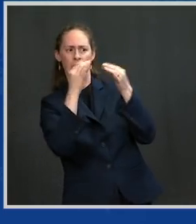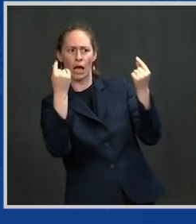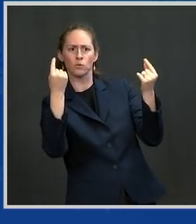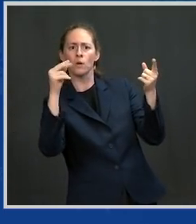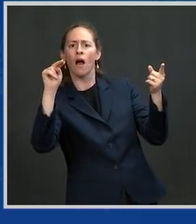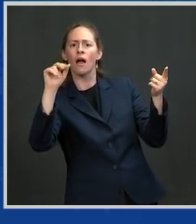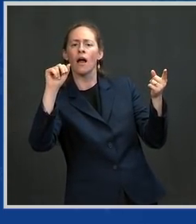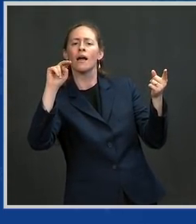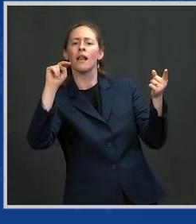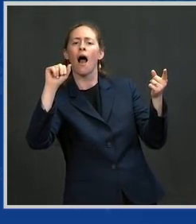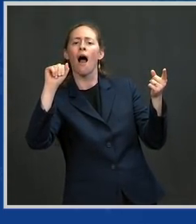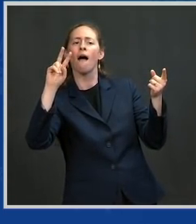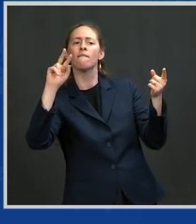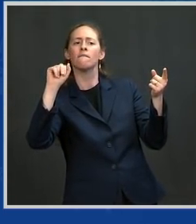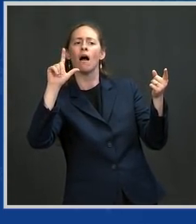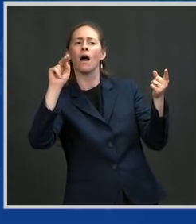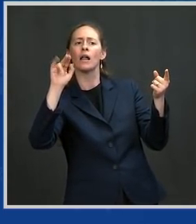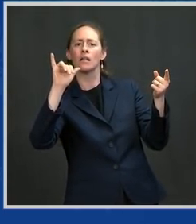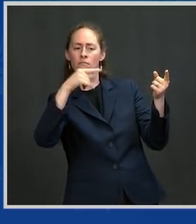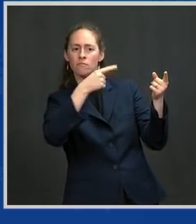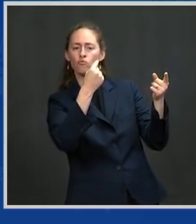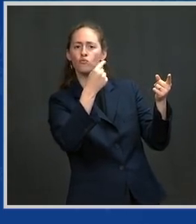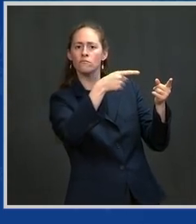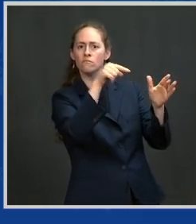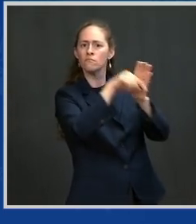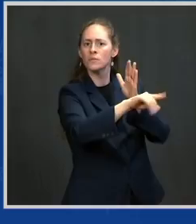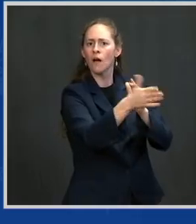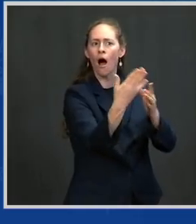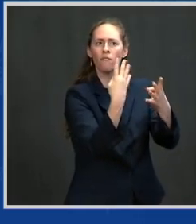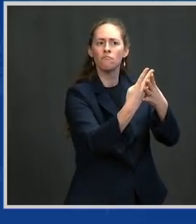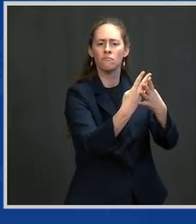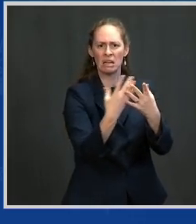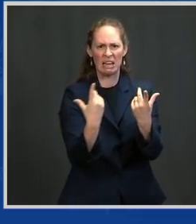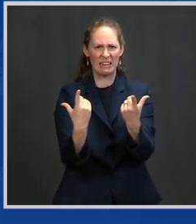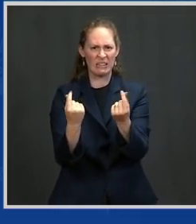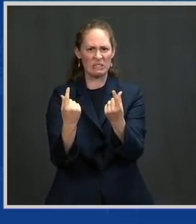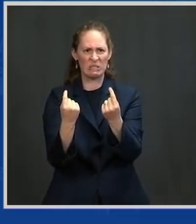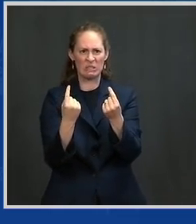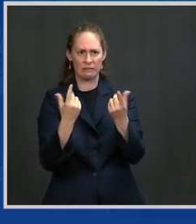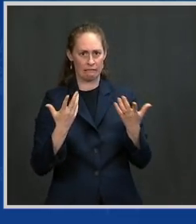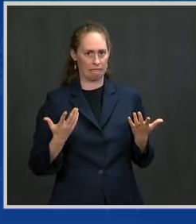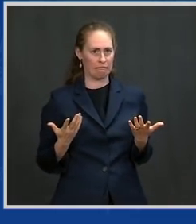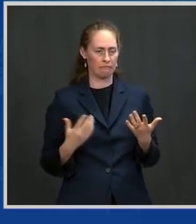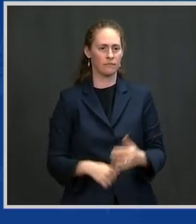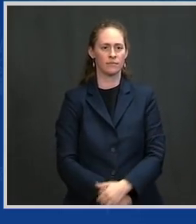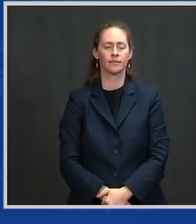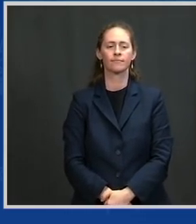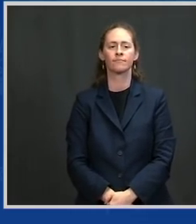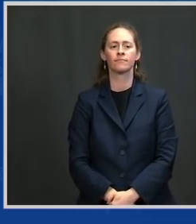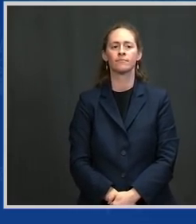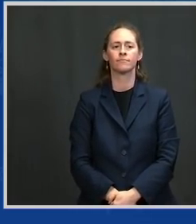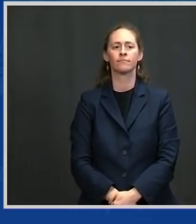The President: Every world leader here, as a member of NATO, that spoke today --